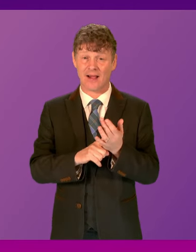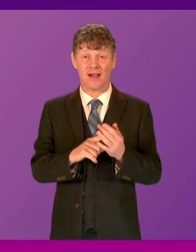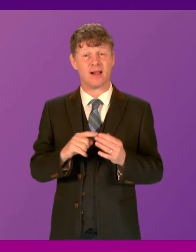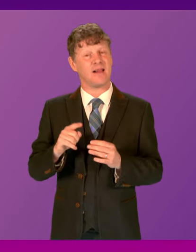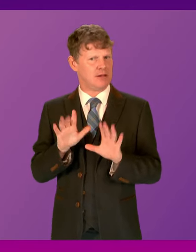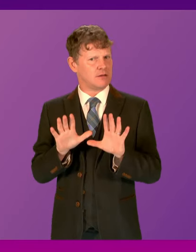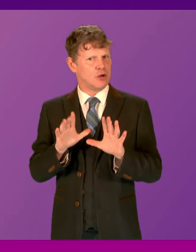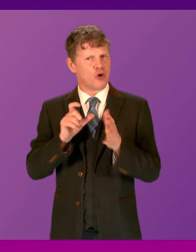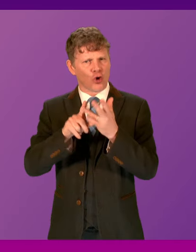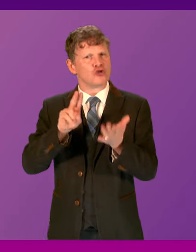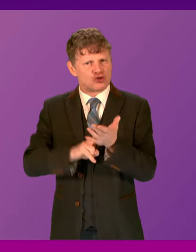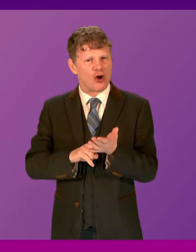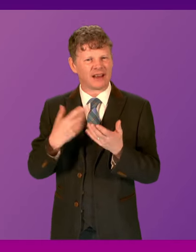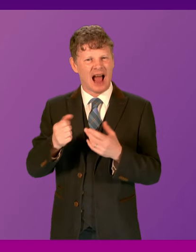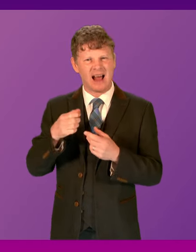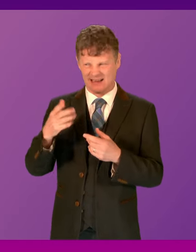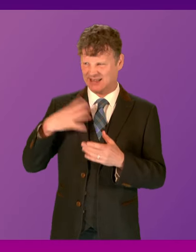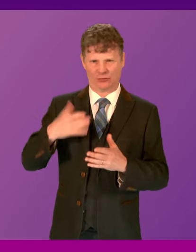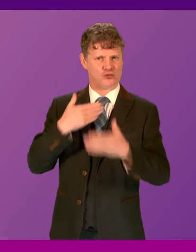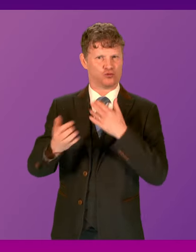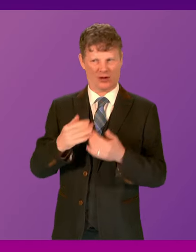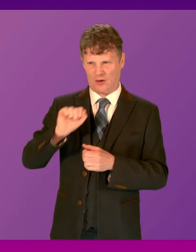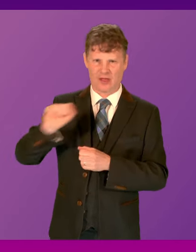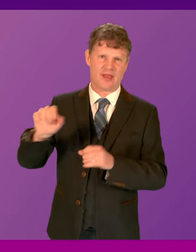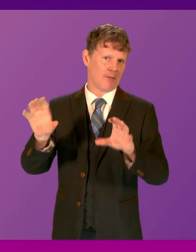Briefly, First Minister. would not it be better if the Conservatives got their own house in order?